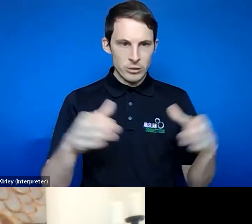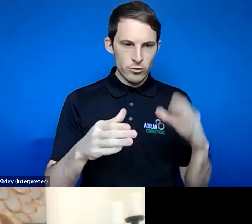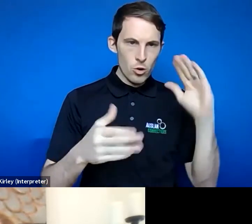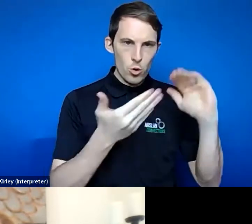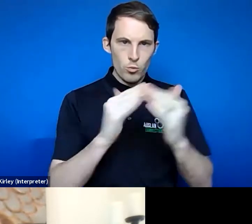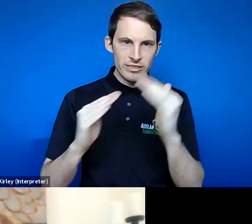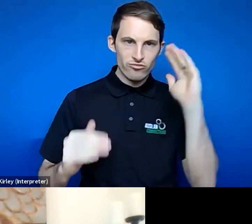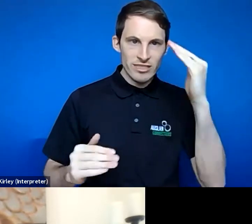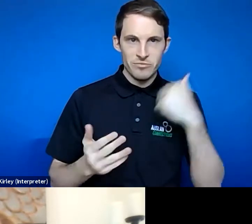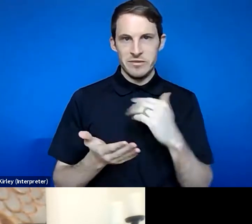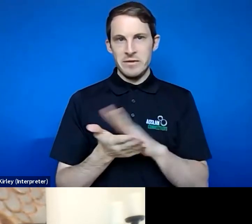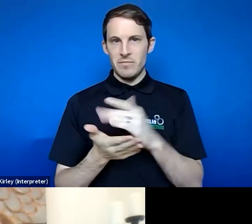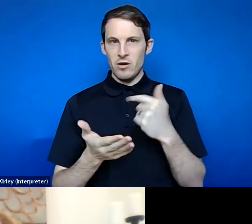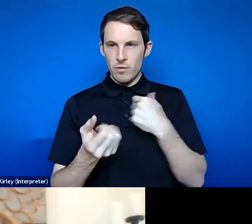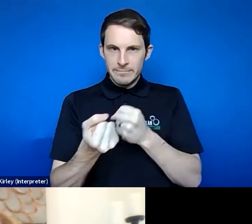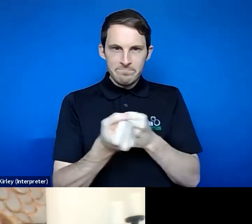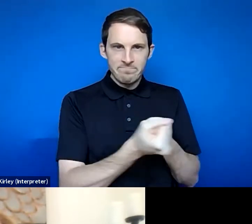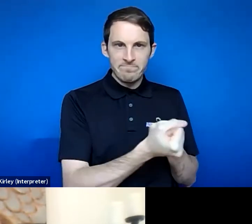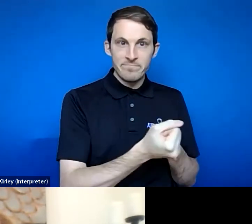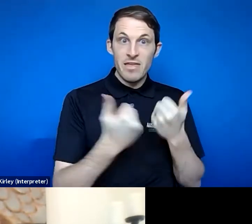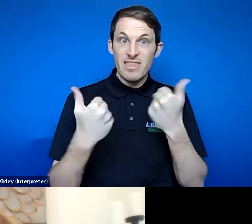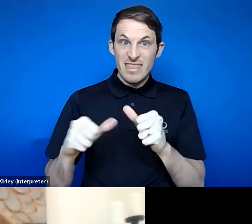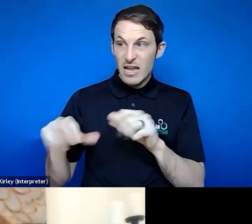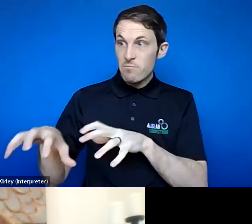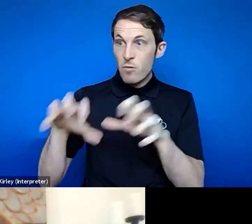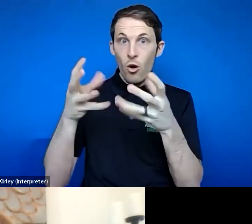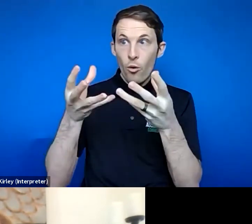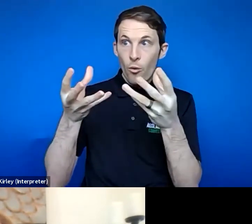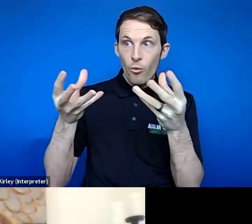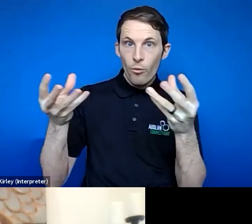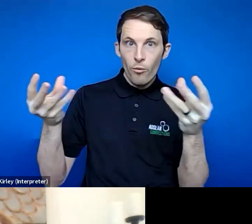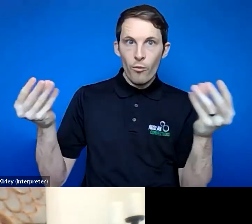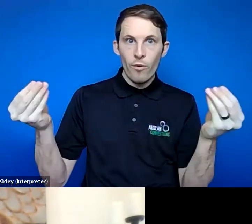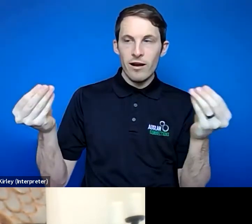those affected. Then barely had the smoke cleared from the skies than the coronavirus